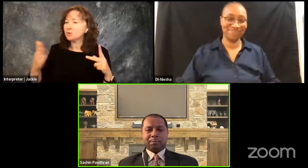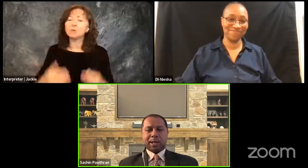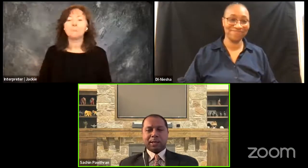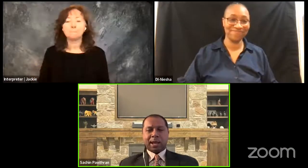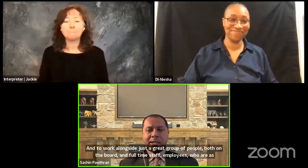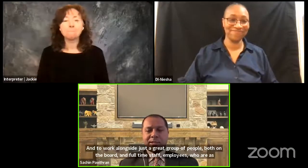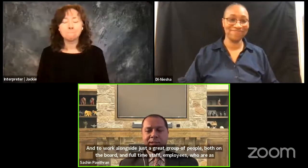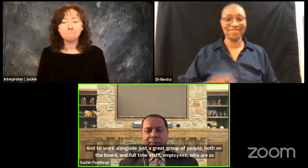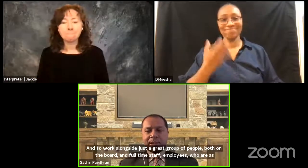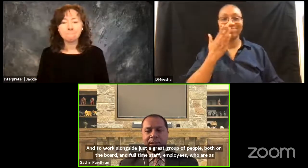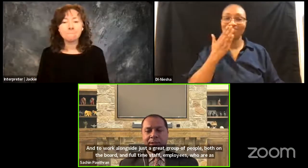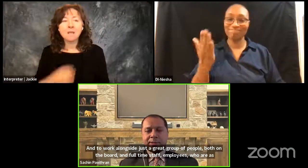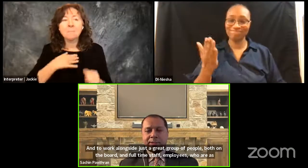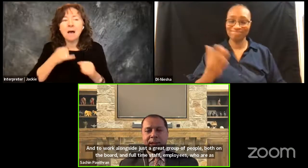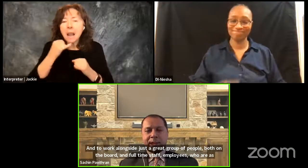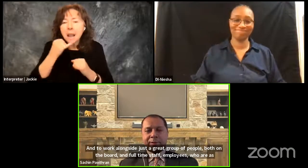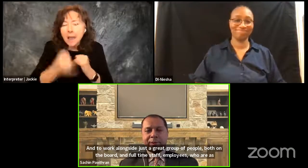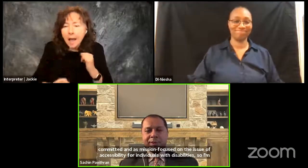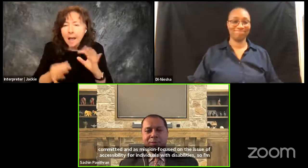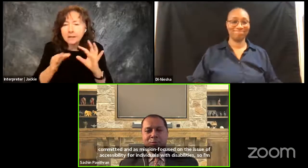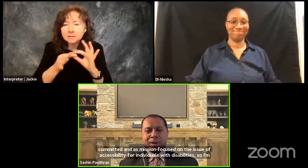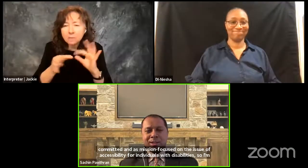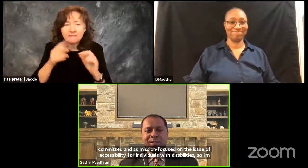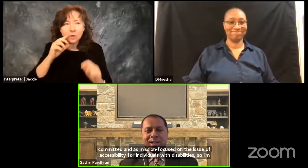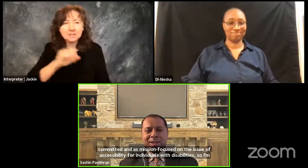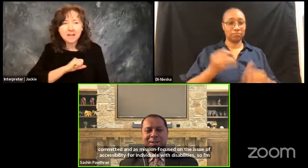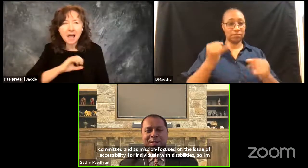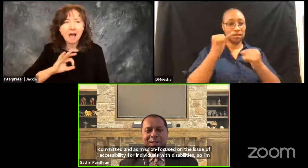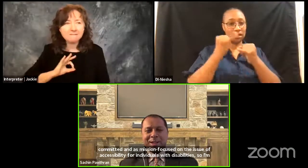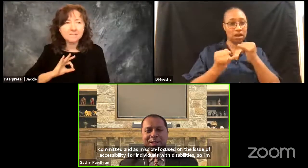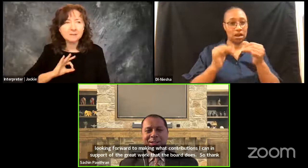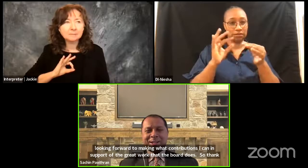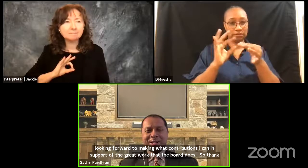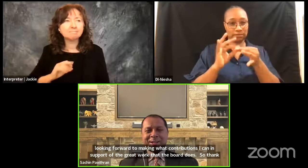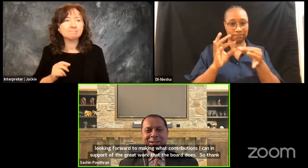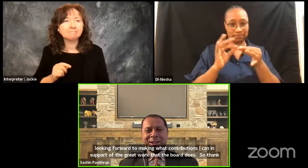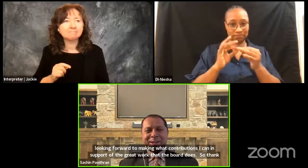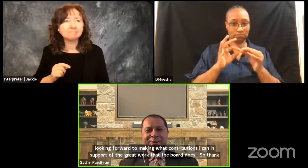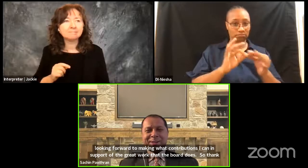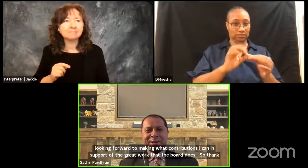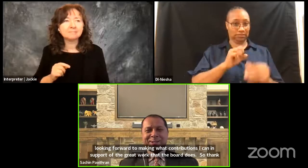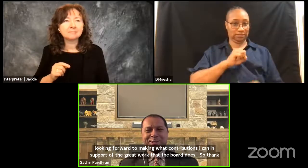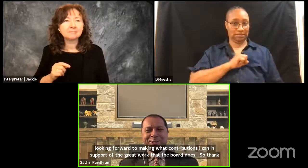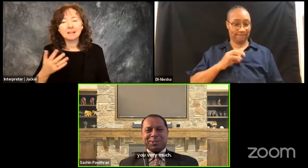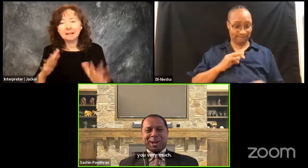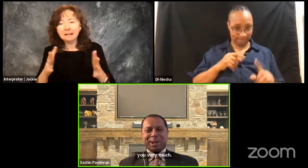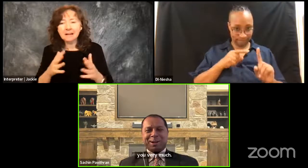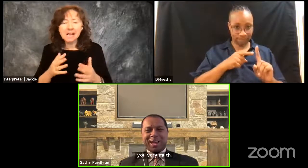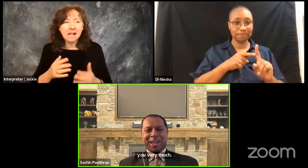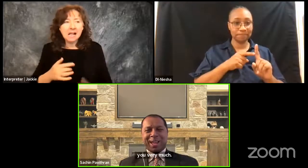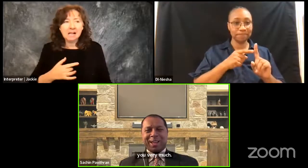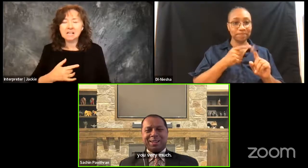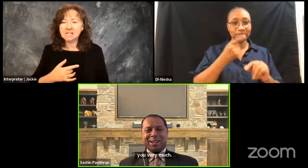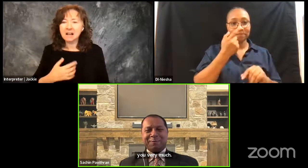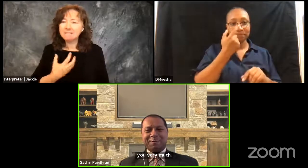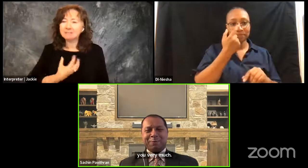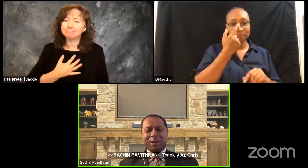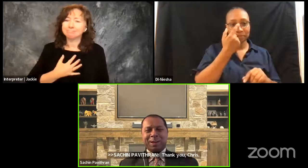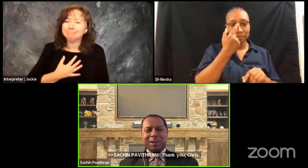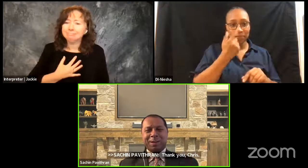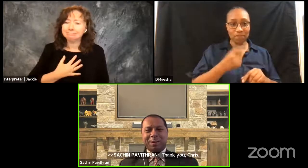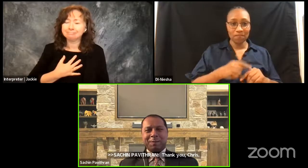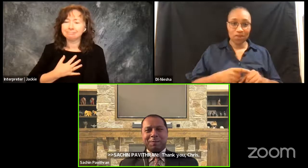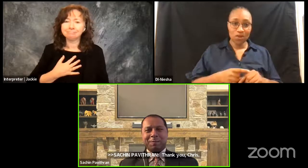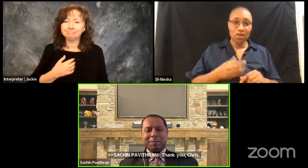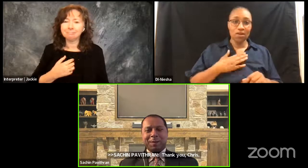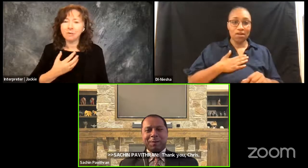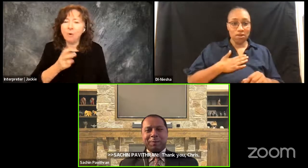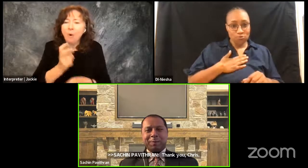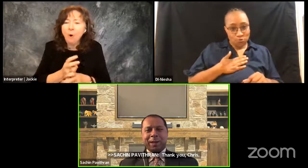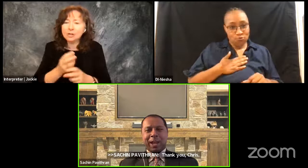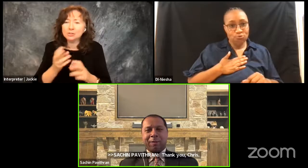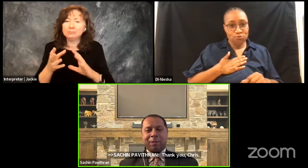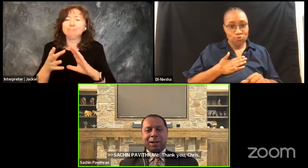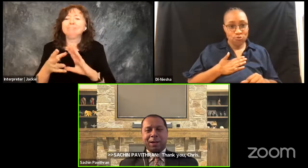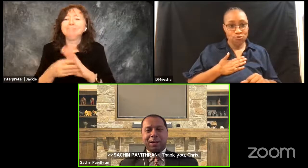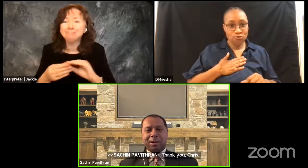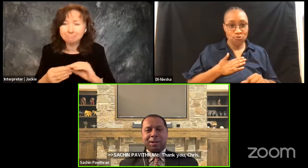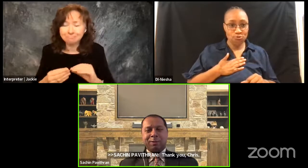And my last update on staff, this one is kind of difficult to share and we -- we have another